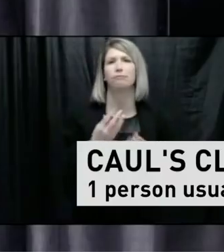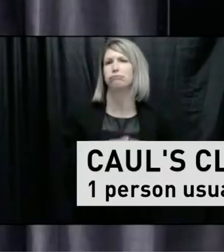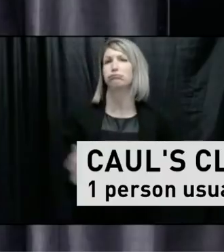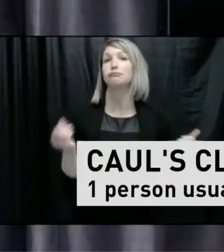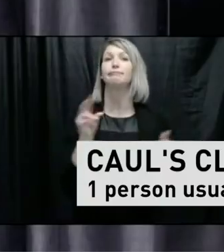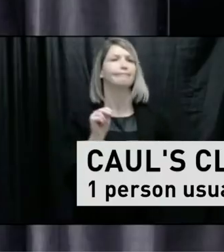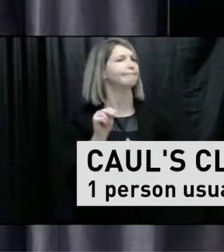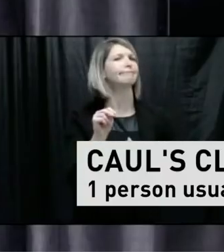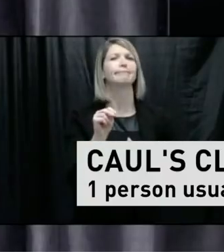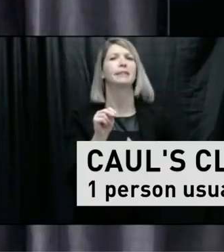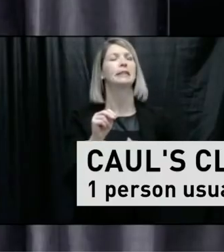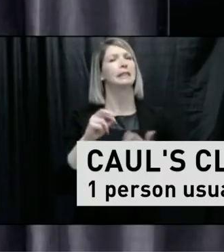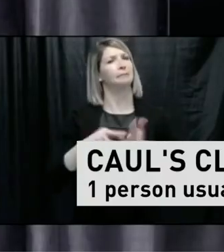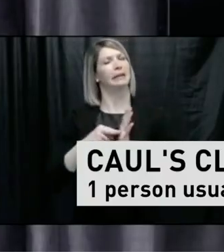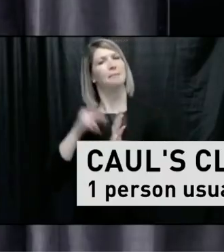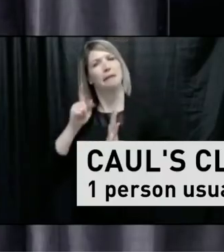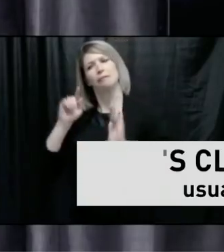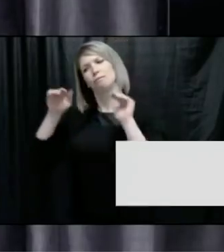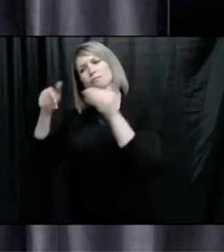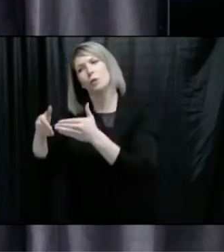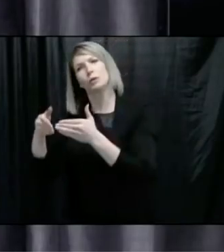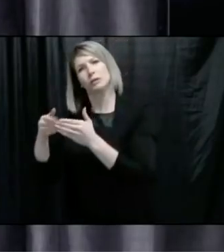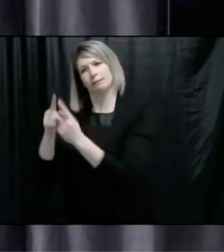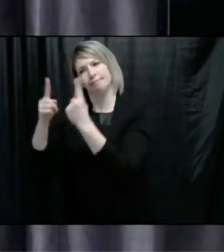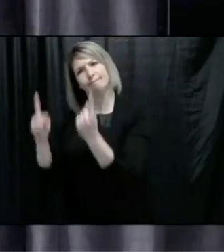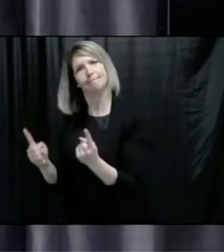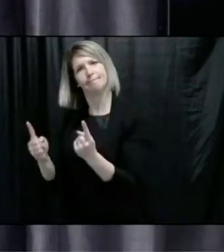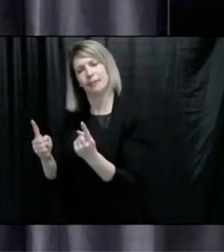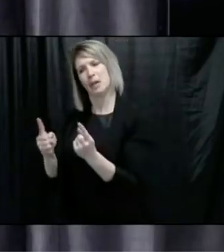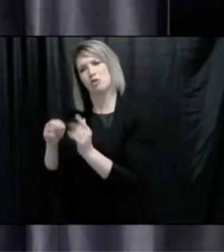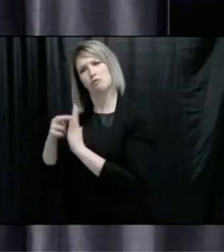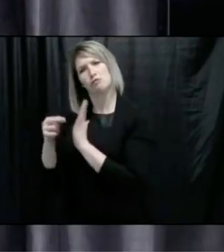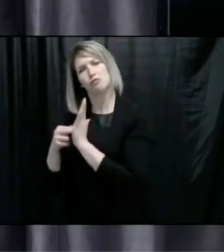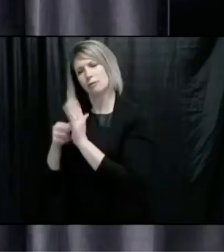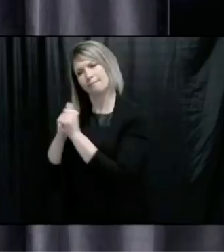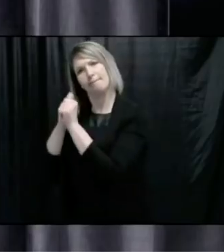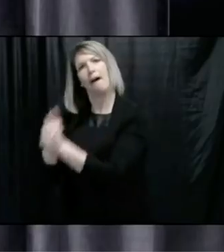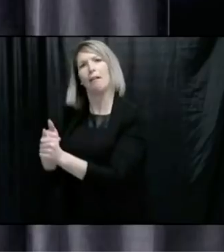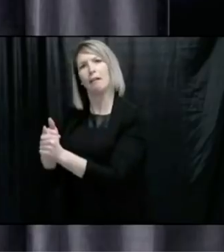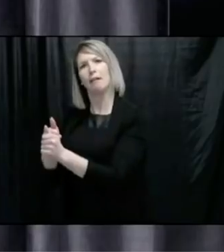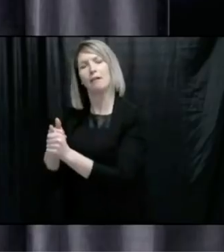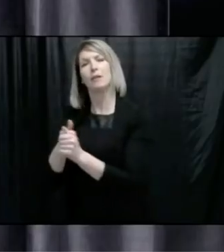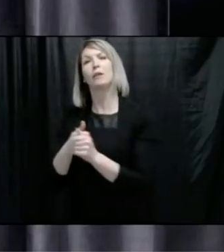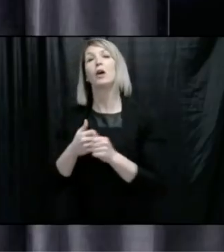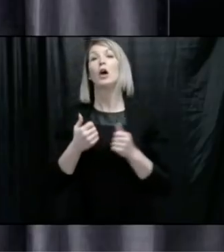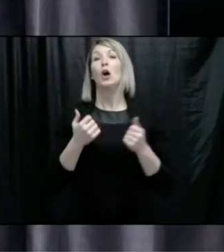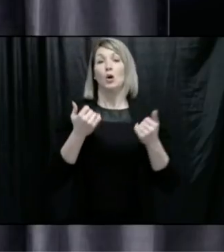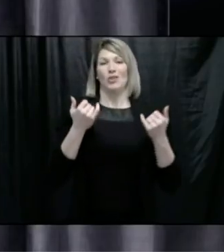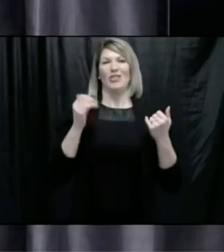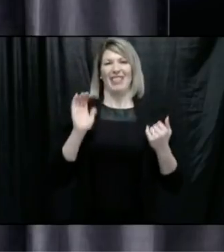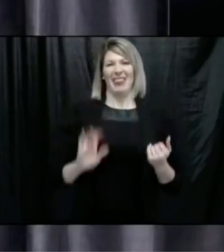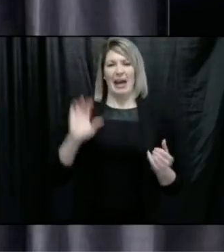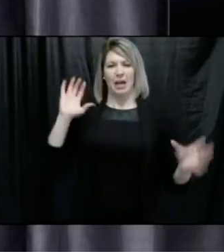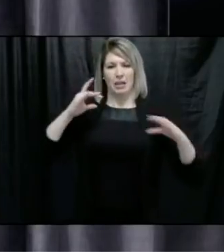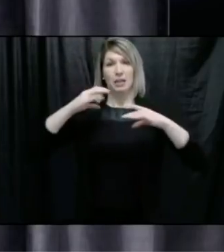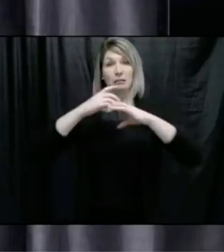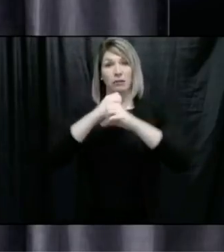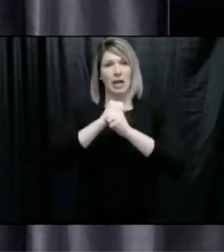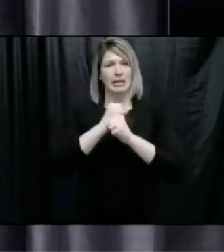IT WAS THROUGH THE PUBLIC-HEALTH MEASURES THAT WERE IMPLEMENTED. SO NOW WE'RE GOING TO MOVE INTO LOOKING FORWARD.